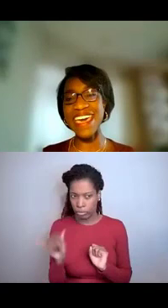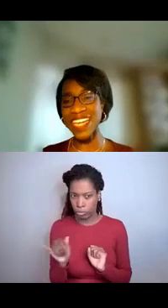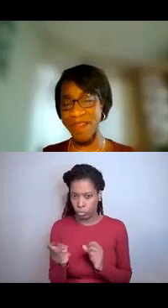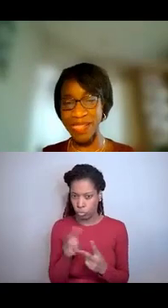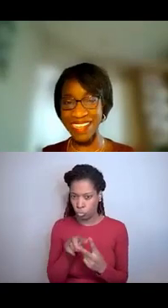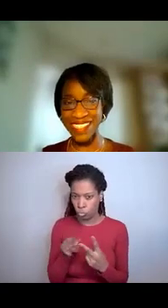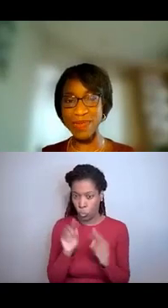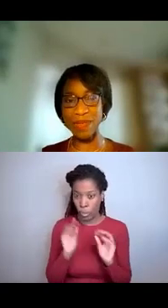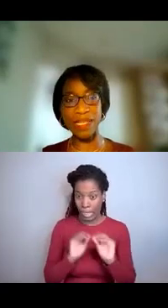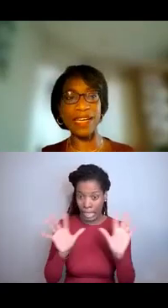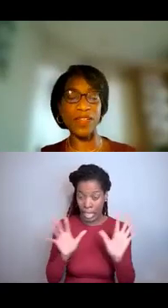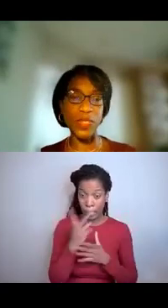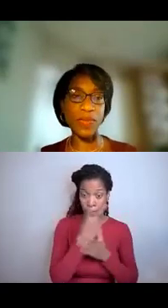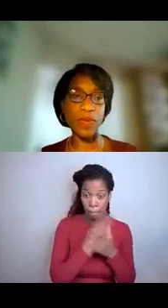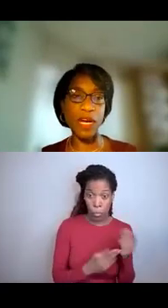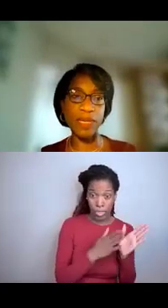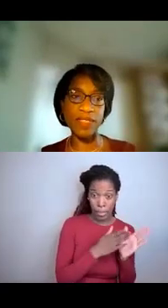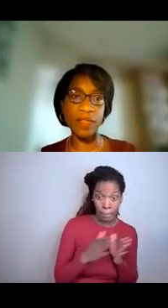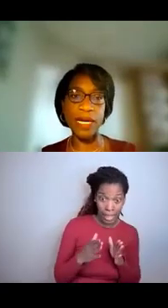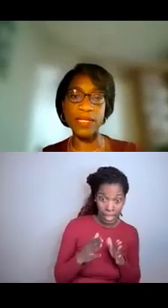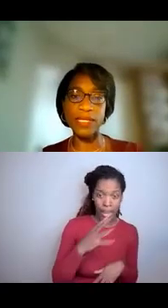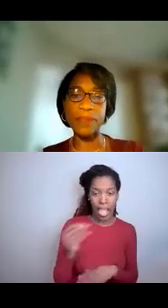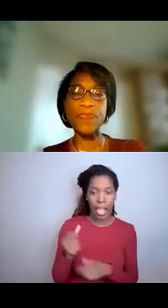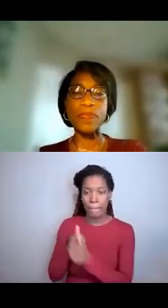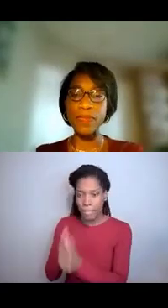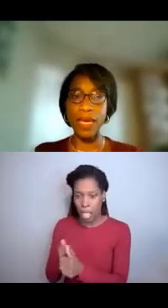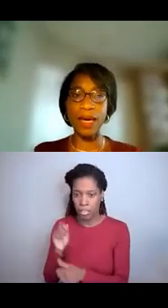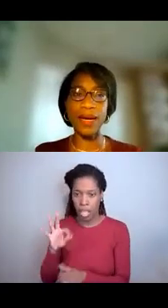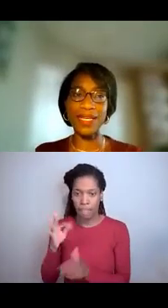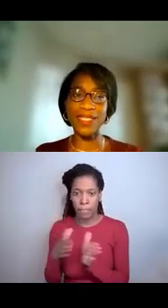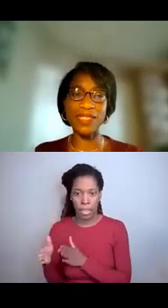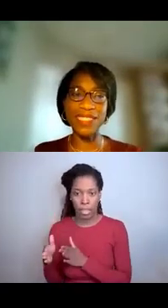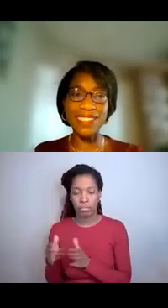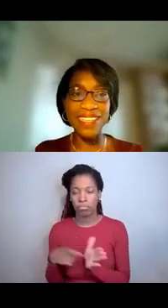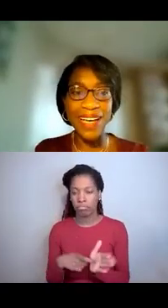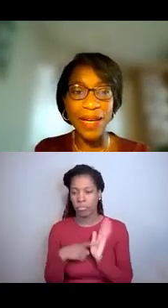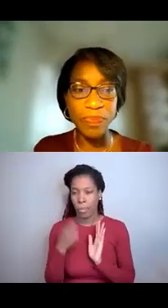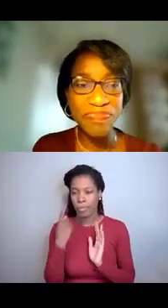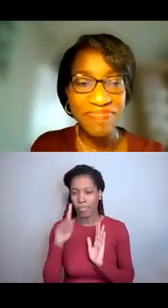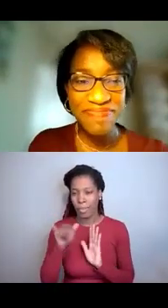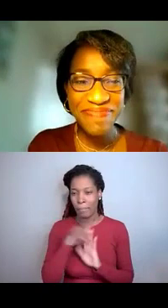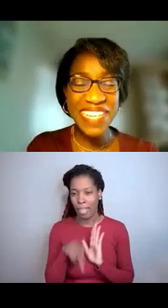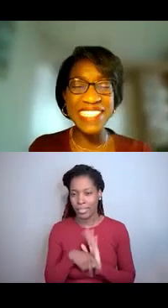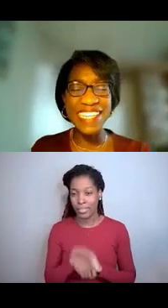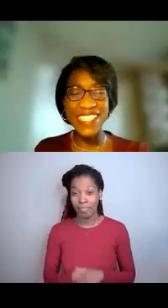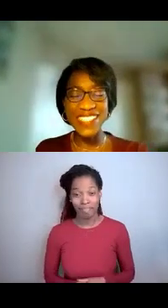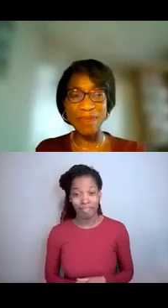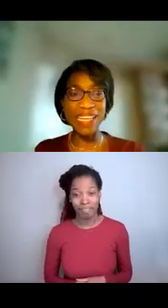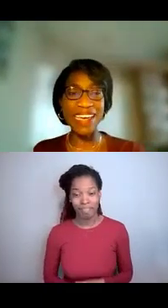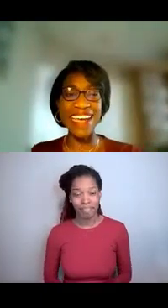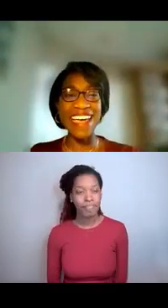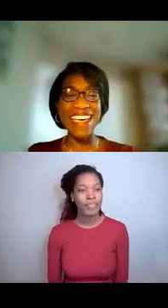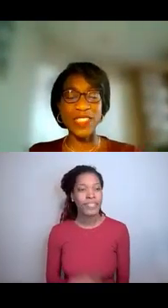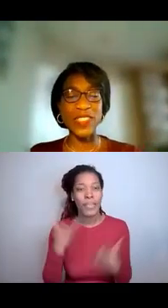and the compliance of the plan are the two requirements of the policy. All right. So let's dig into the plan.